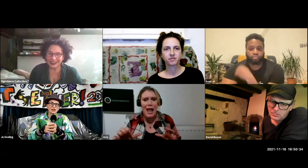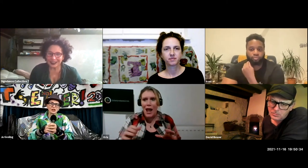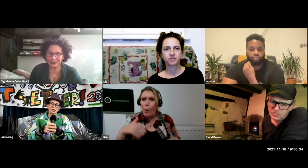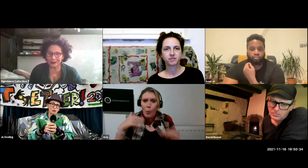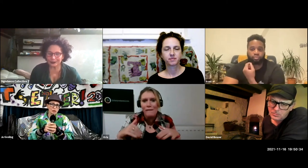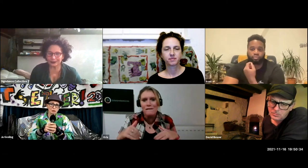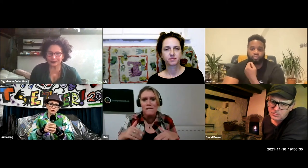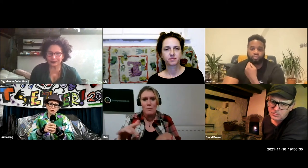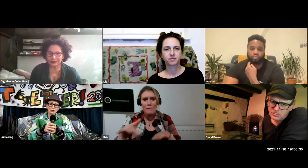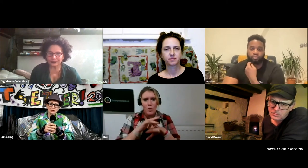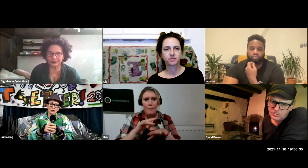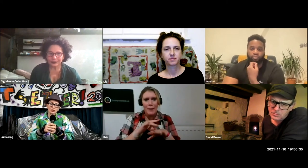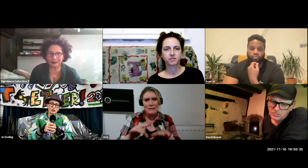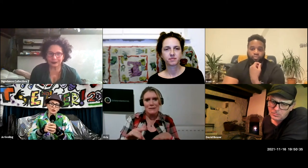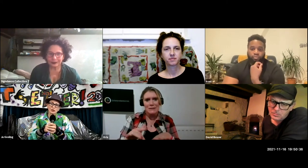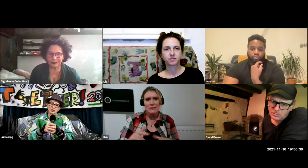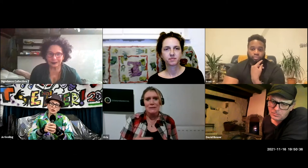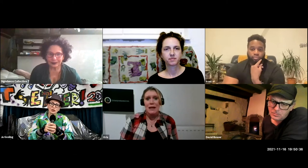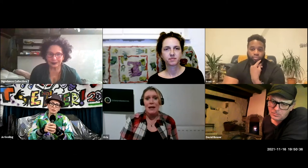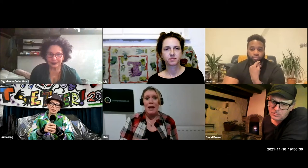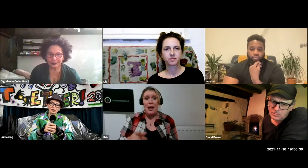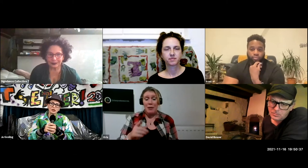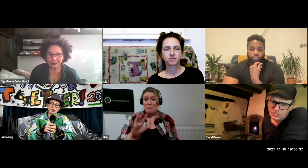and the very long process that goes into